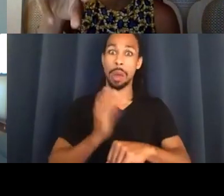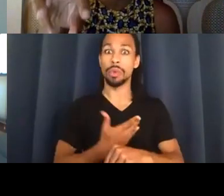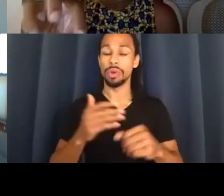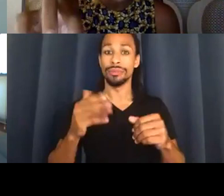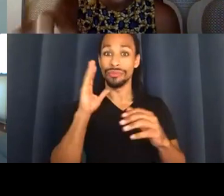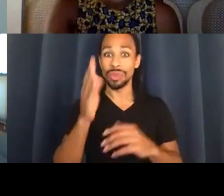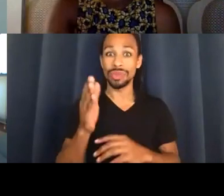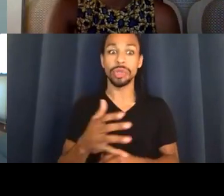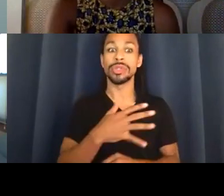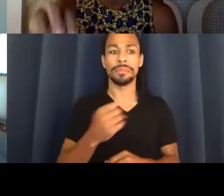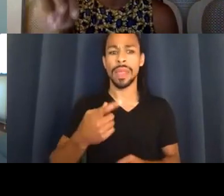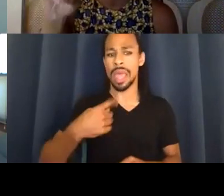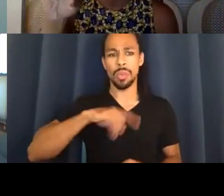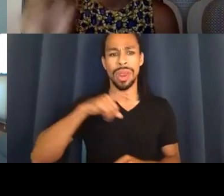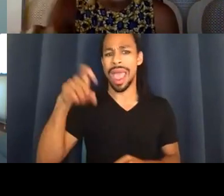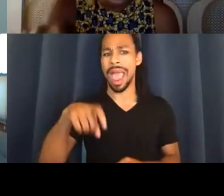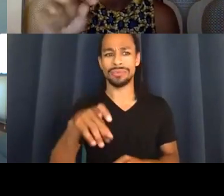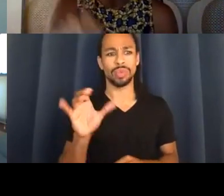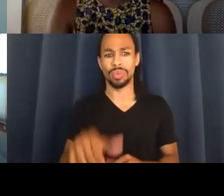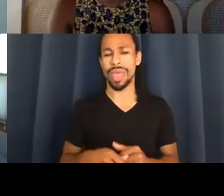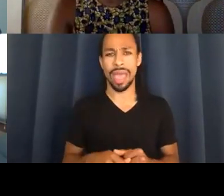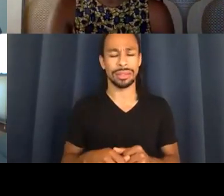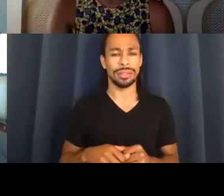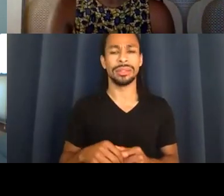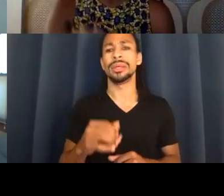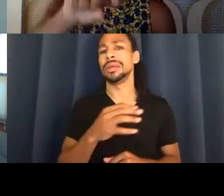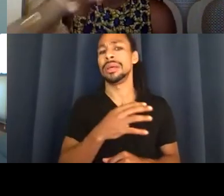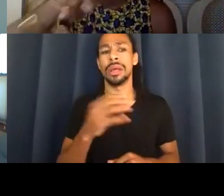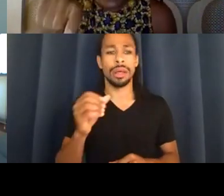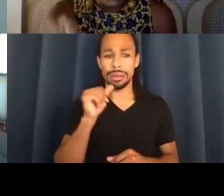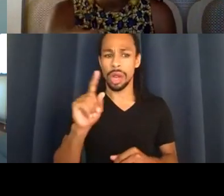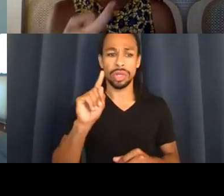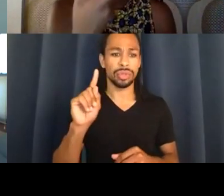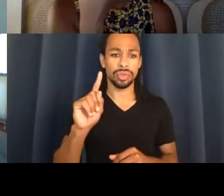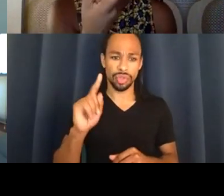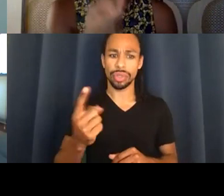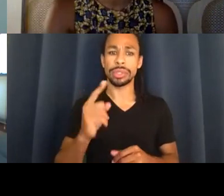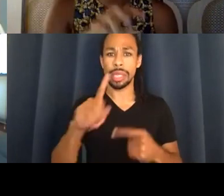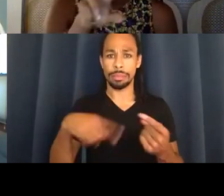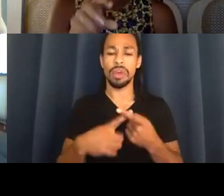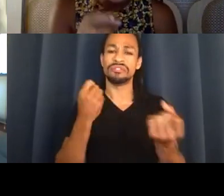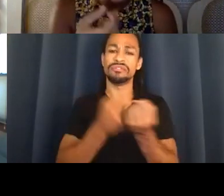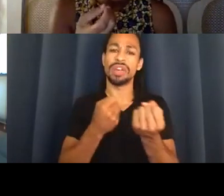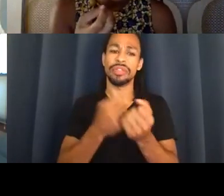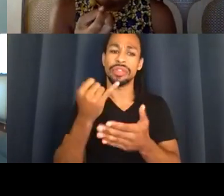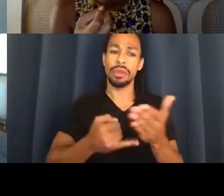our politicians accountable to funding the arts, but integrating the arts into our education